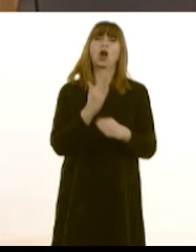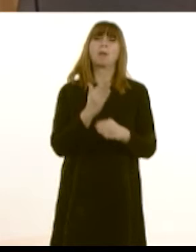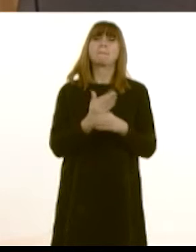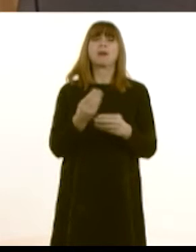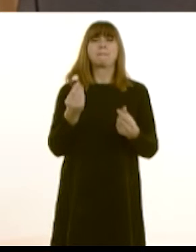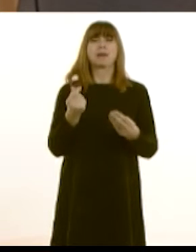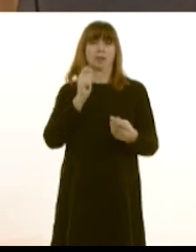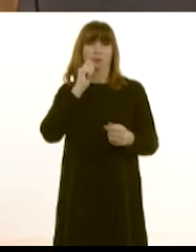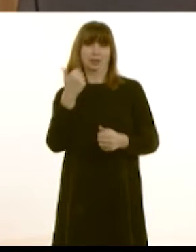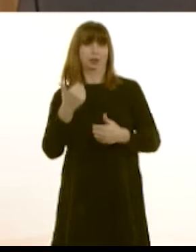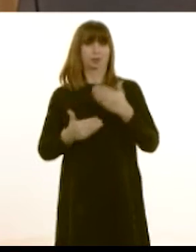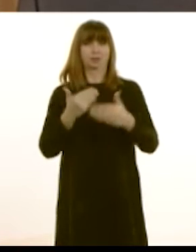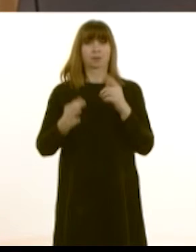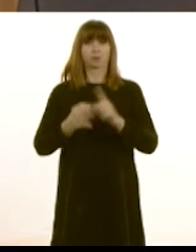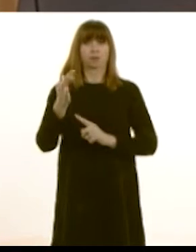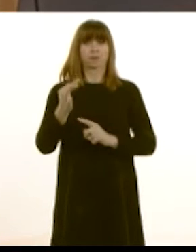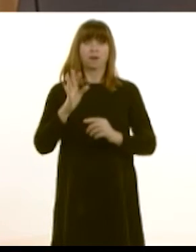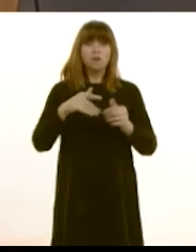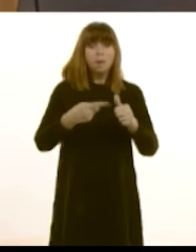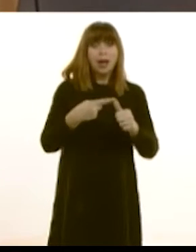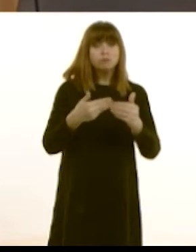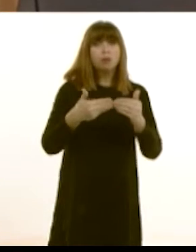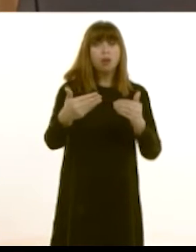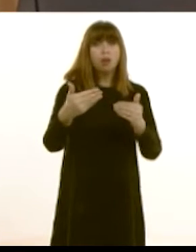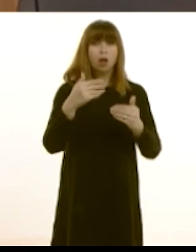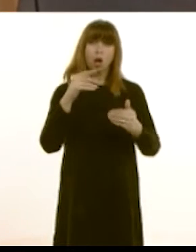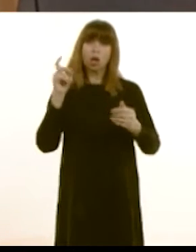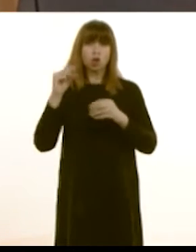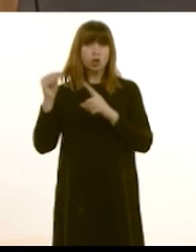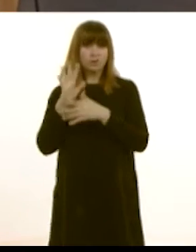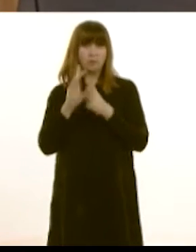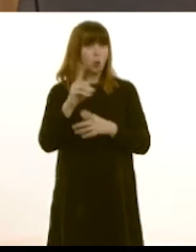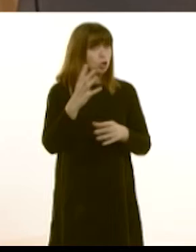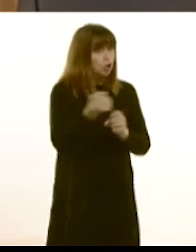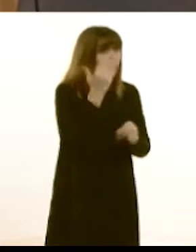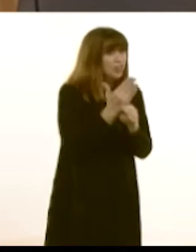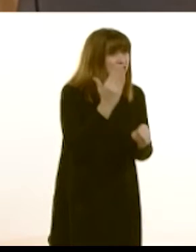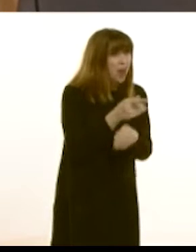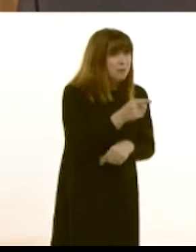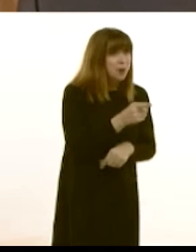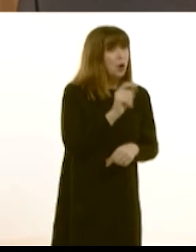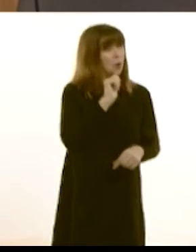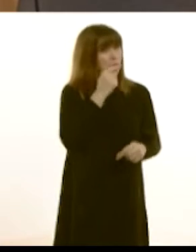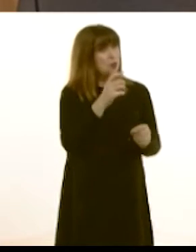What the Conservatives will do from April onwards is to say to people: ëEven if you get a job, you will actually not be any better offí.